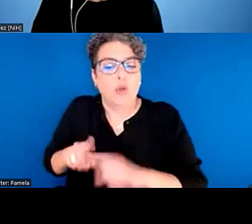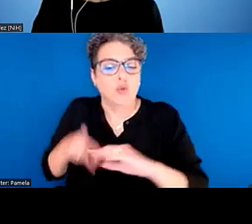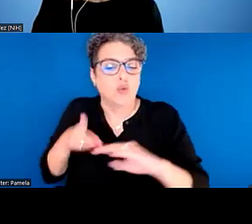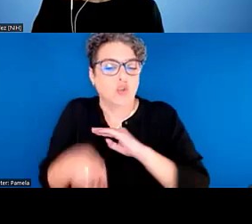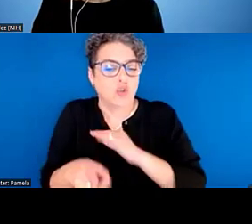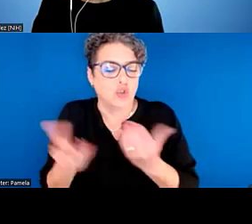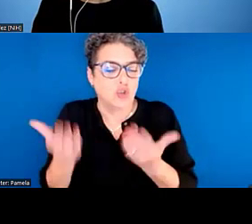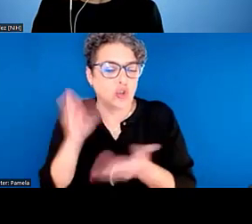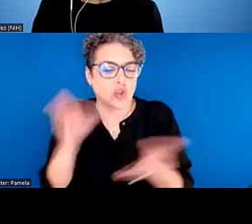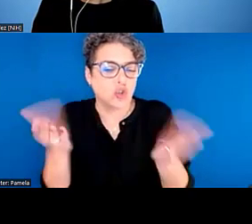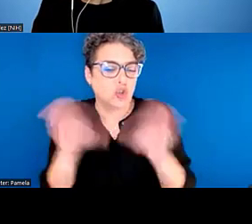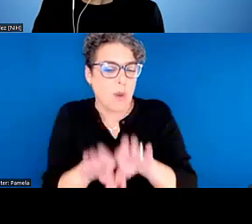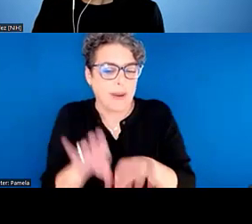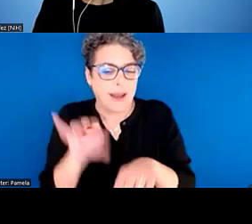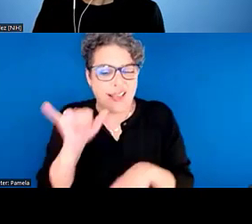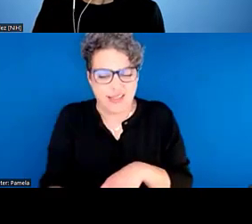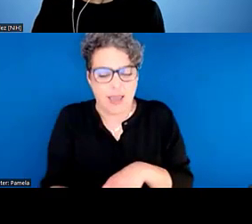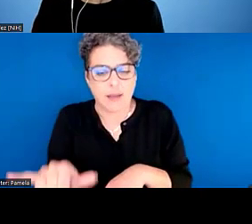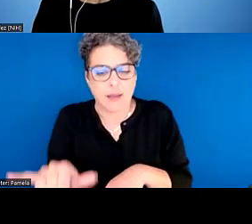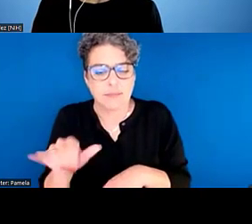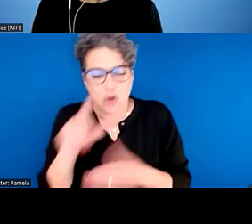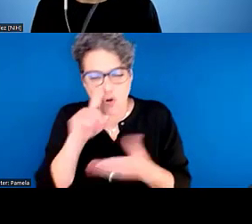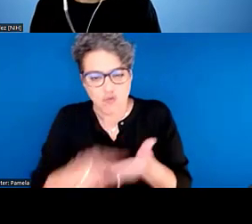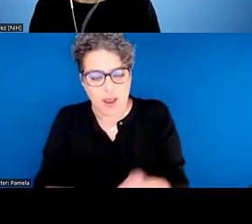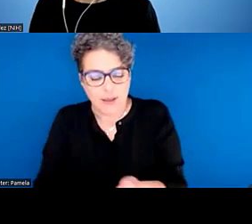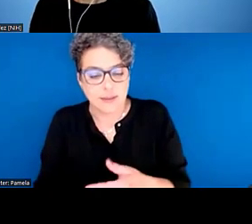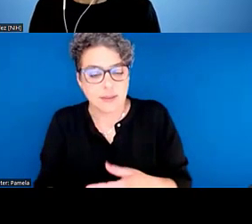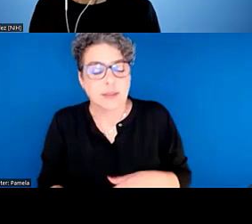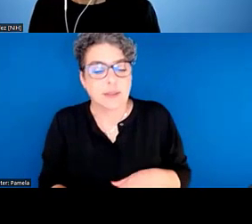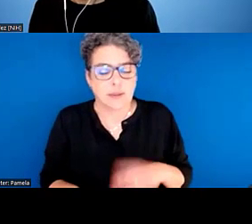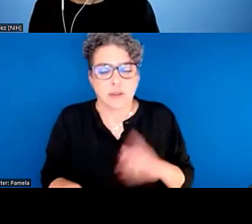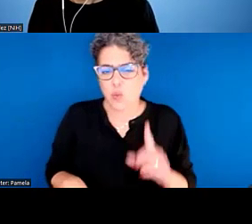Is there anything else that I .. Elyse Sullivan: So and, Patricia, we've got a couple questions